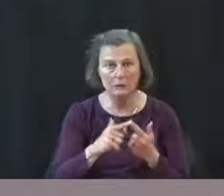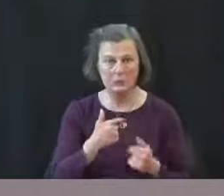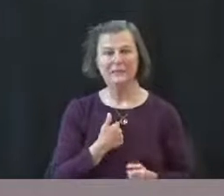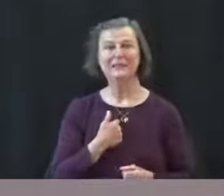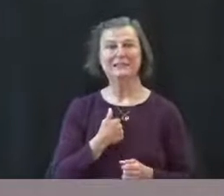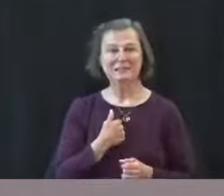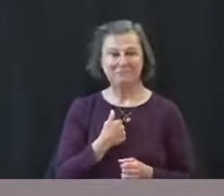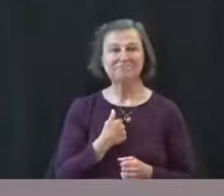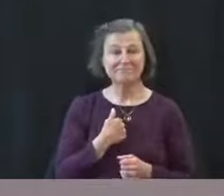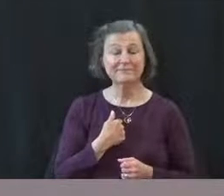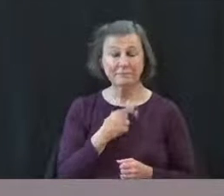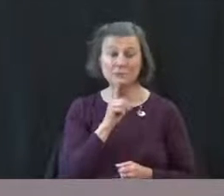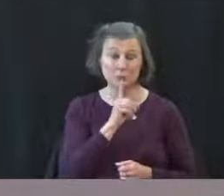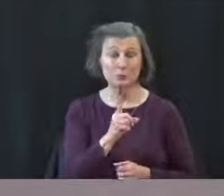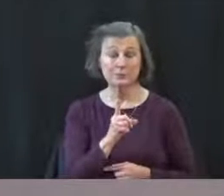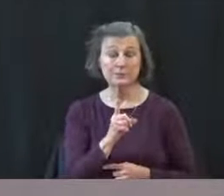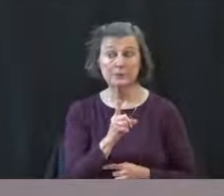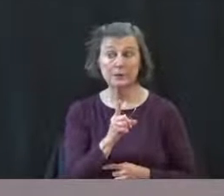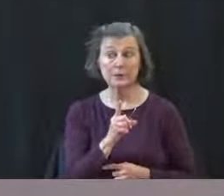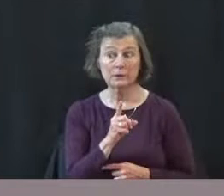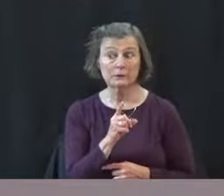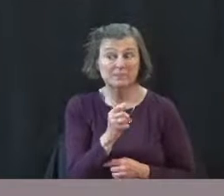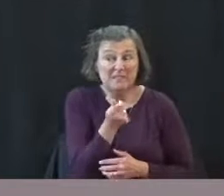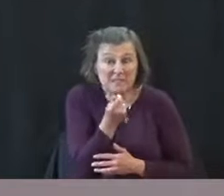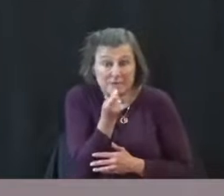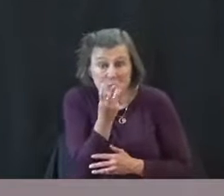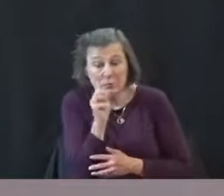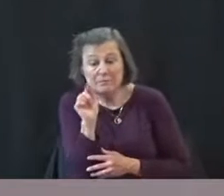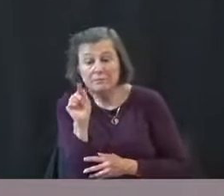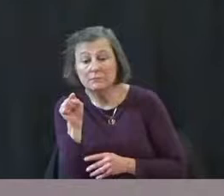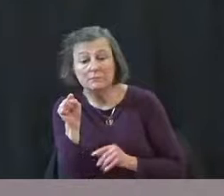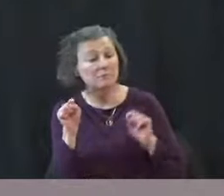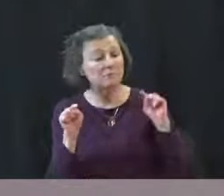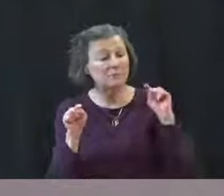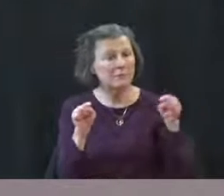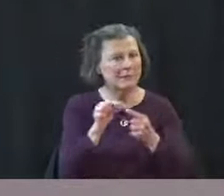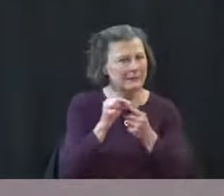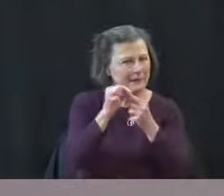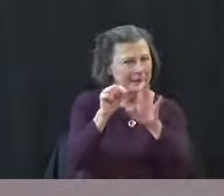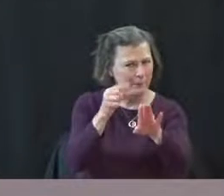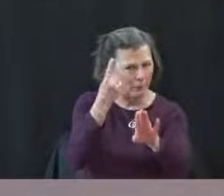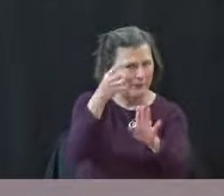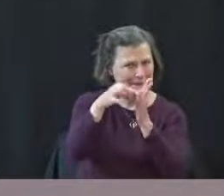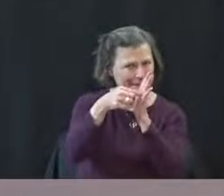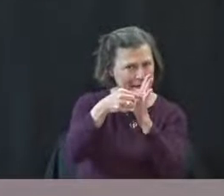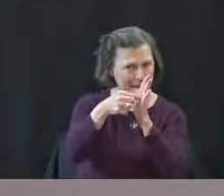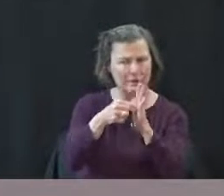It's true there were a few exceptions such as the following.